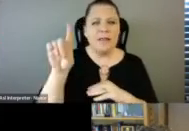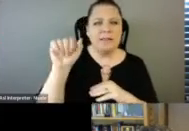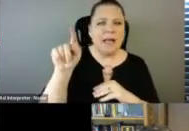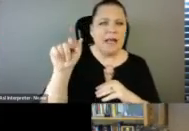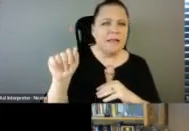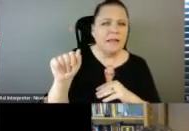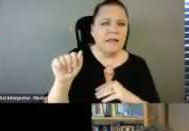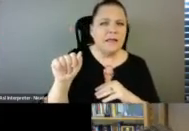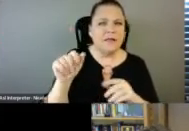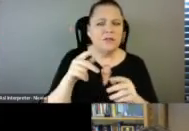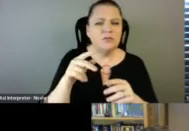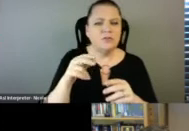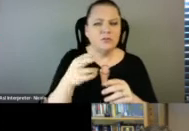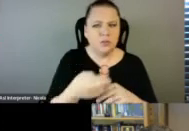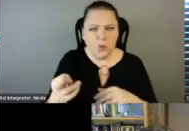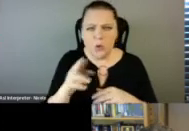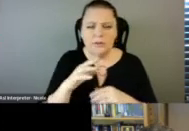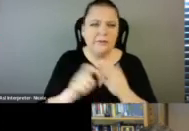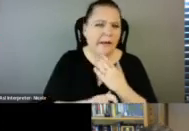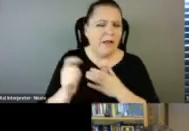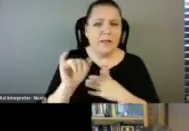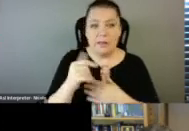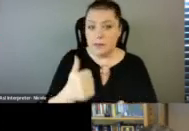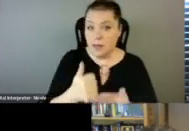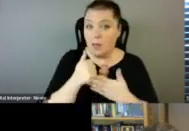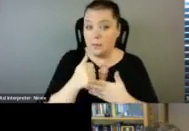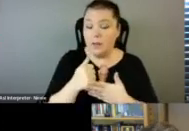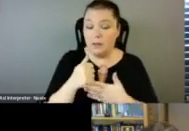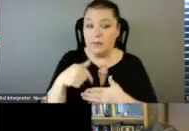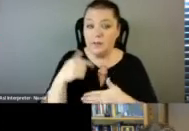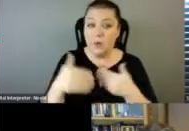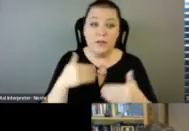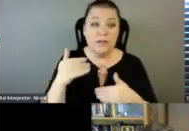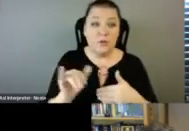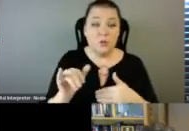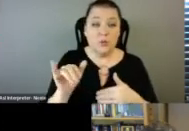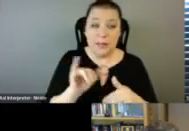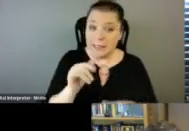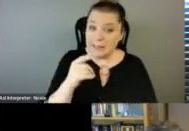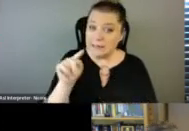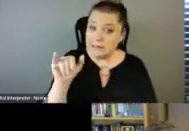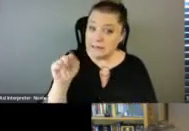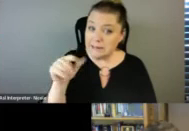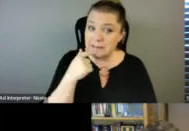data resource catalog. And that's been helpful for the process as well as Tina shared, it's just where is the data, so